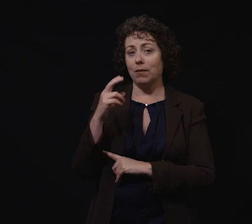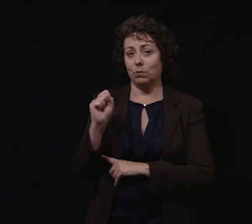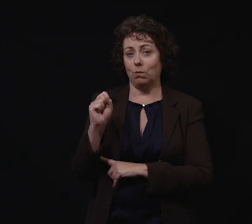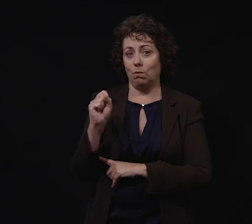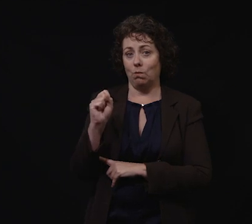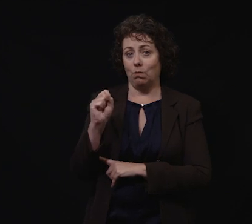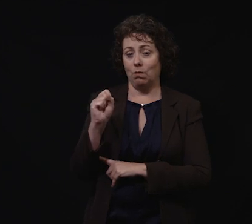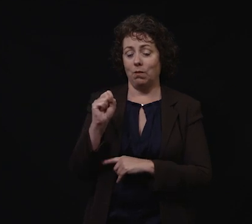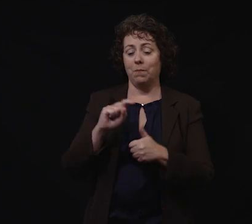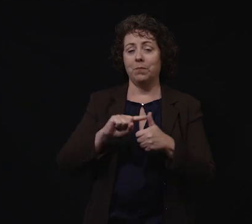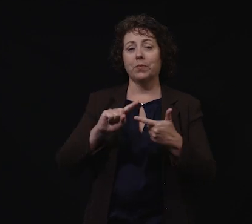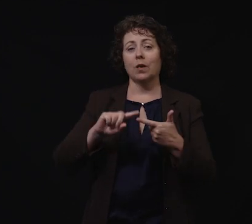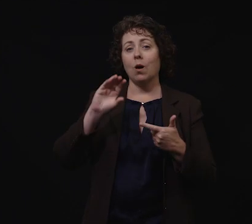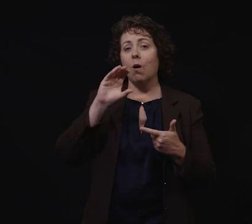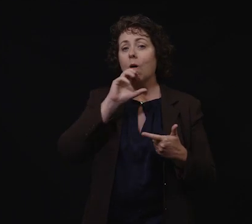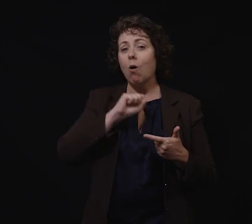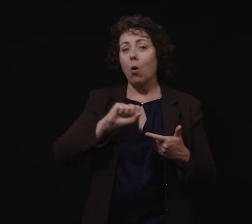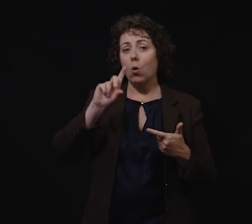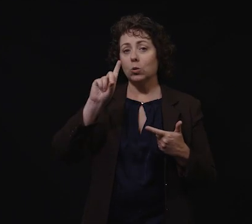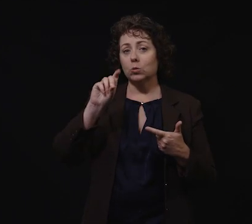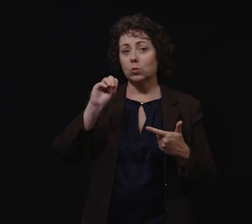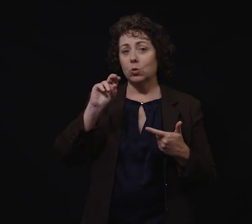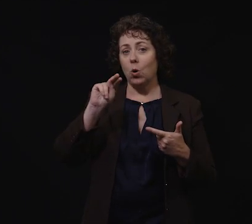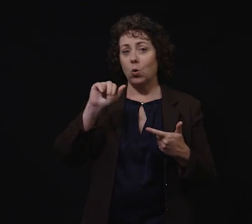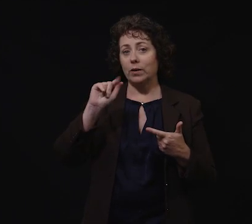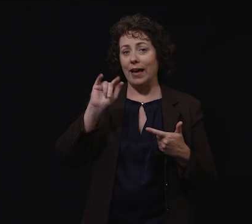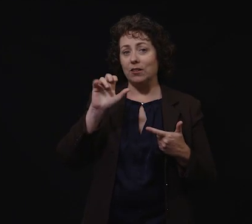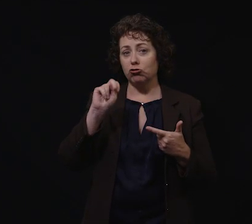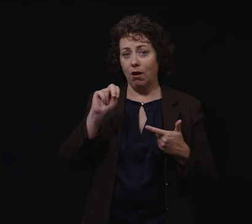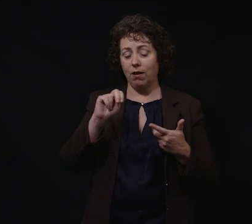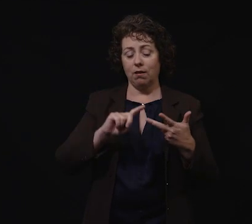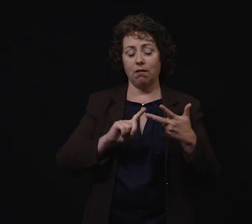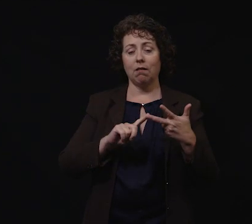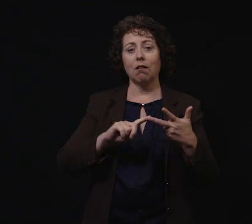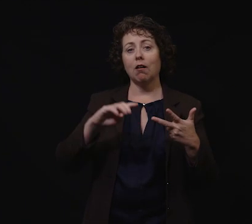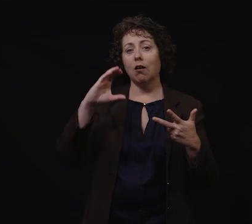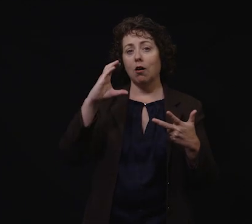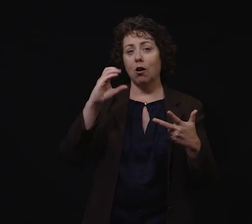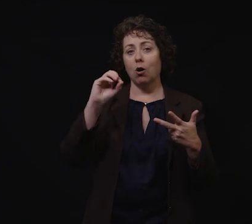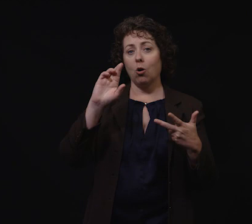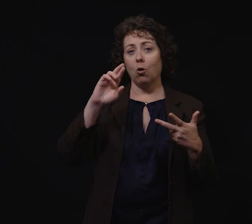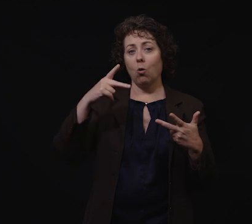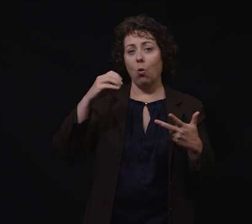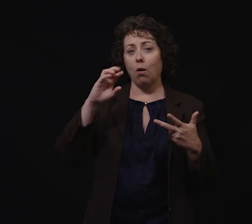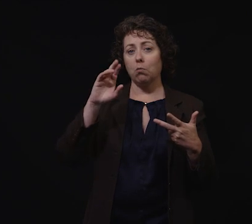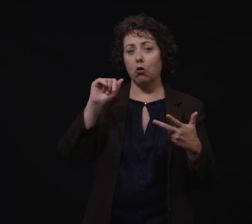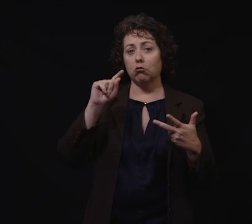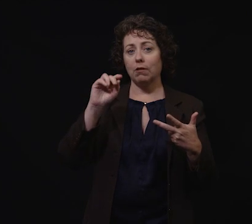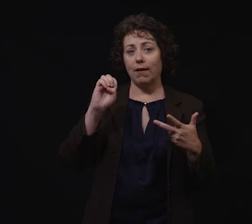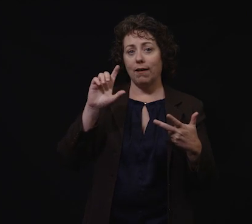old donation we're looking at corporate landing the middle school and we are open our